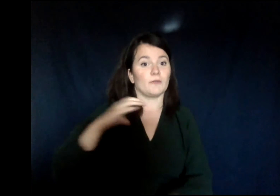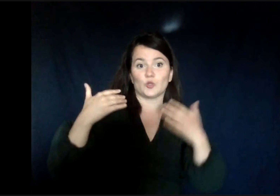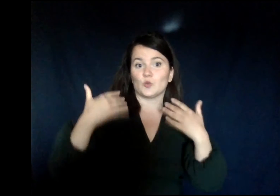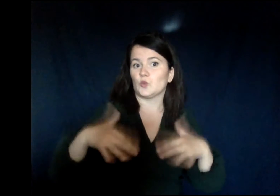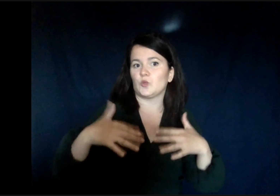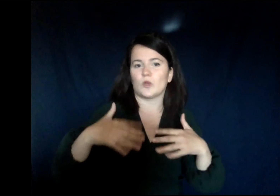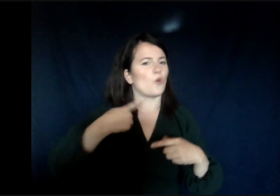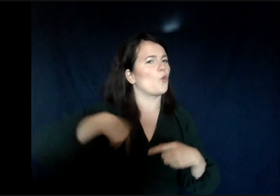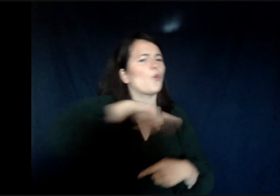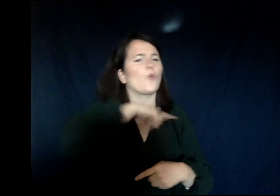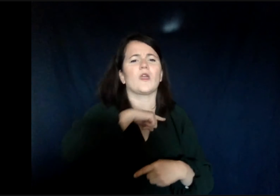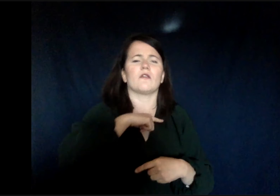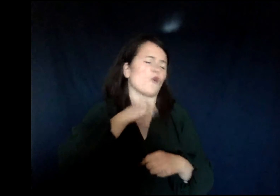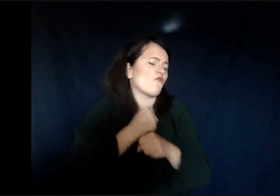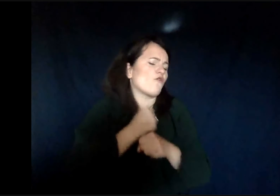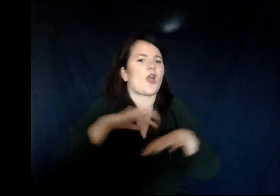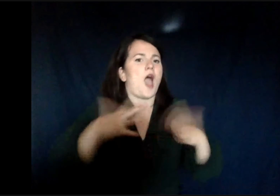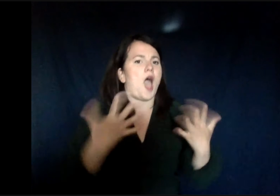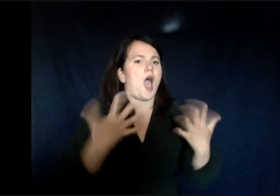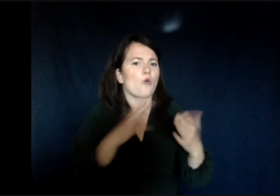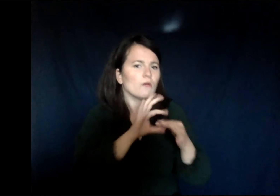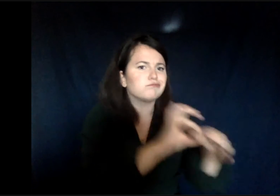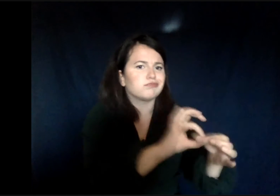and EDF who is a major partner for us.